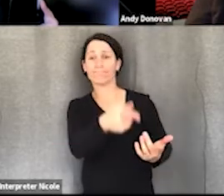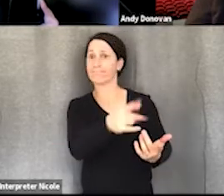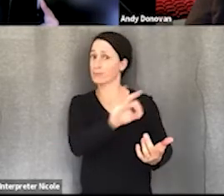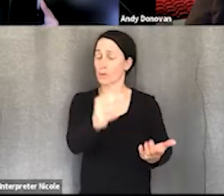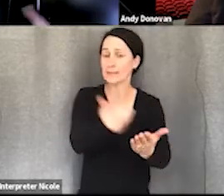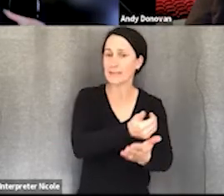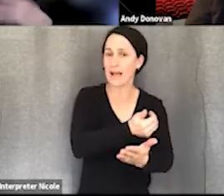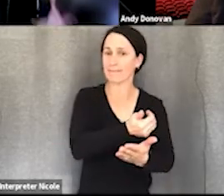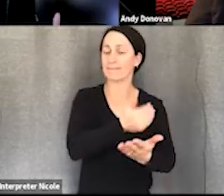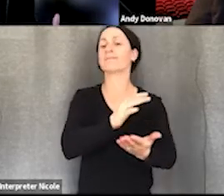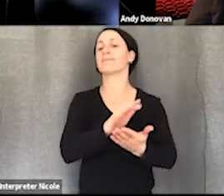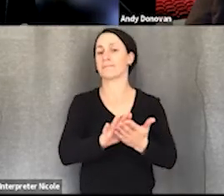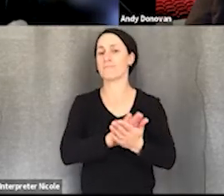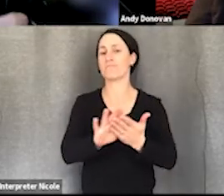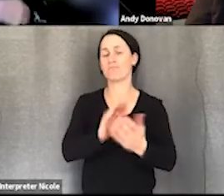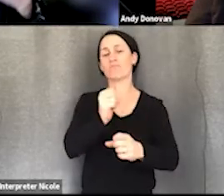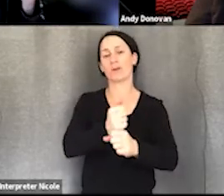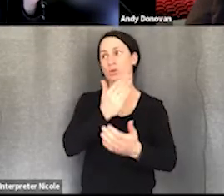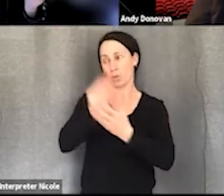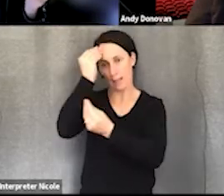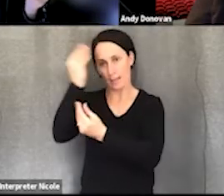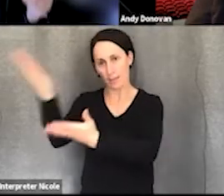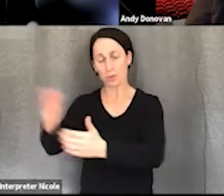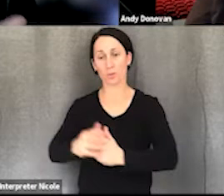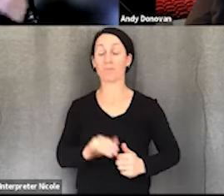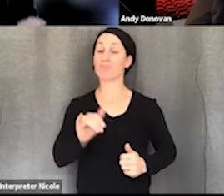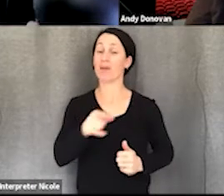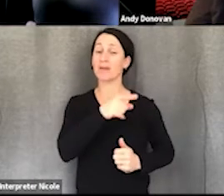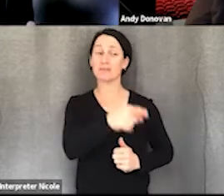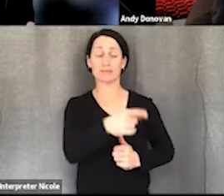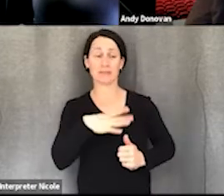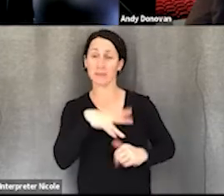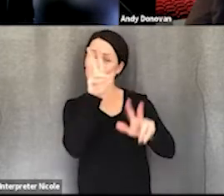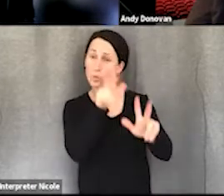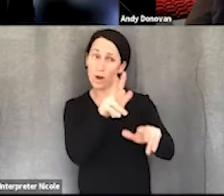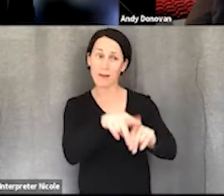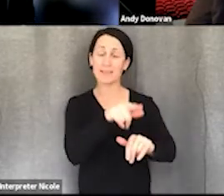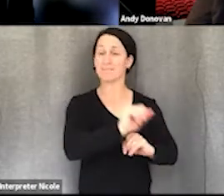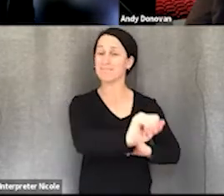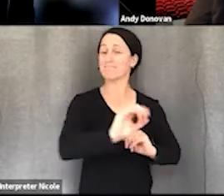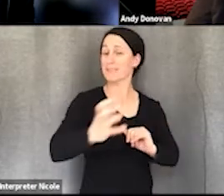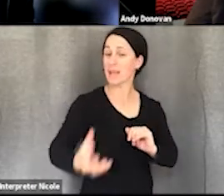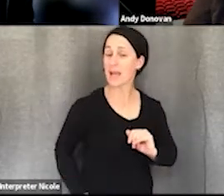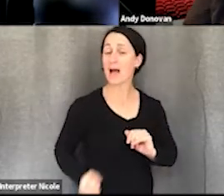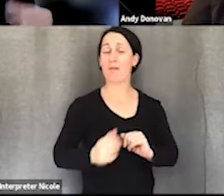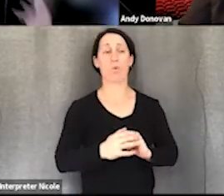with protecting artists an incomes or an arrangement that is going to benefit the artistic team,